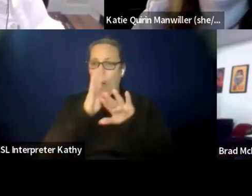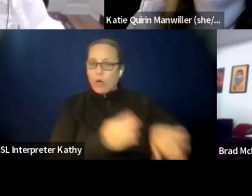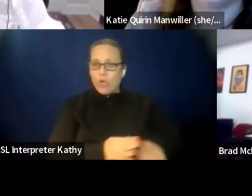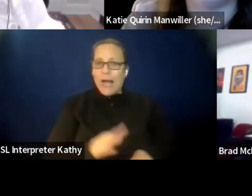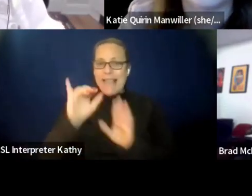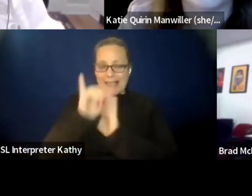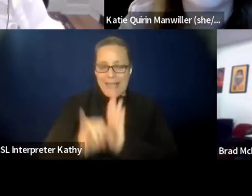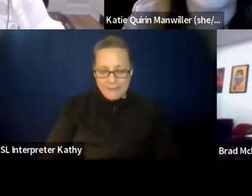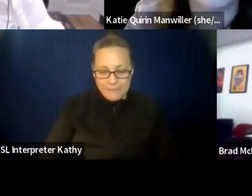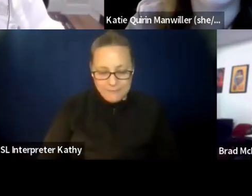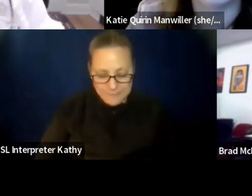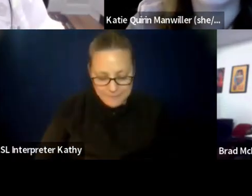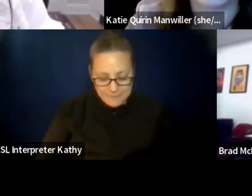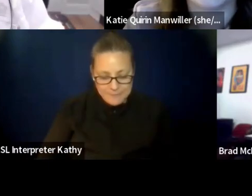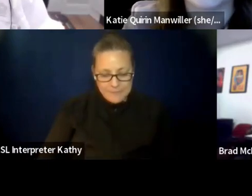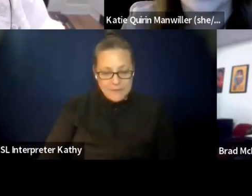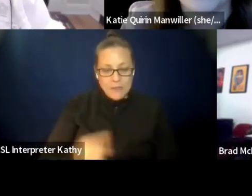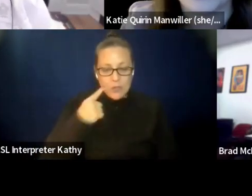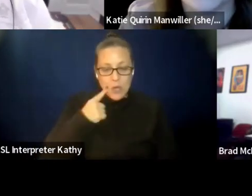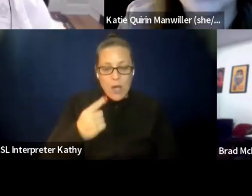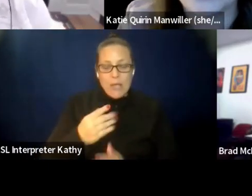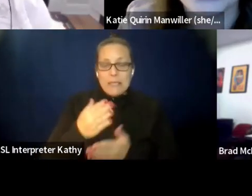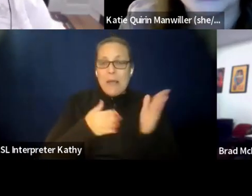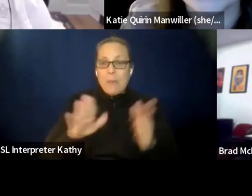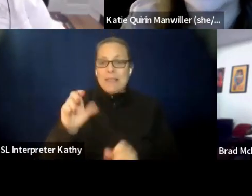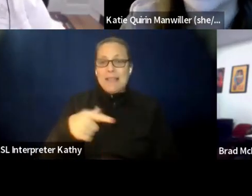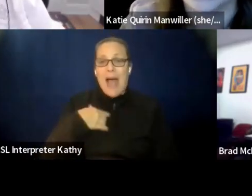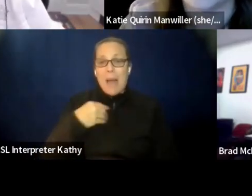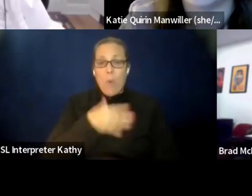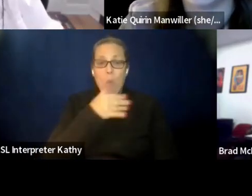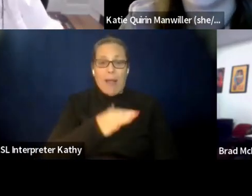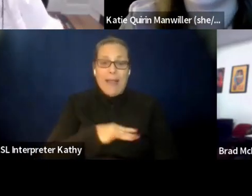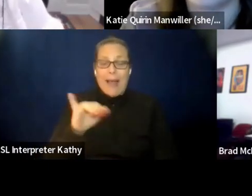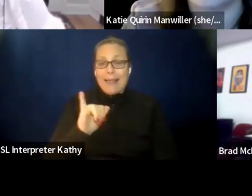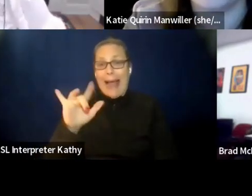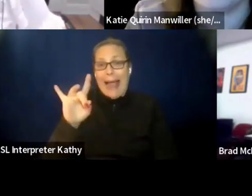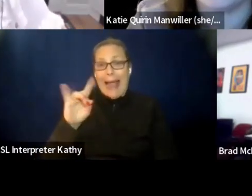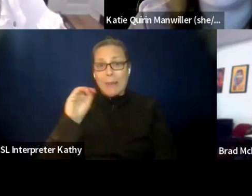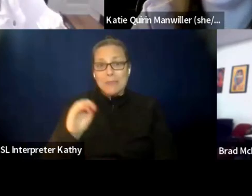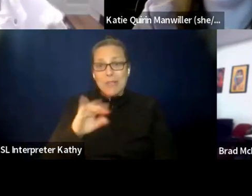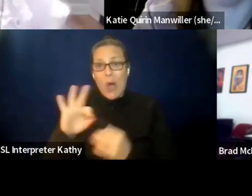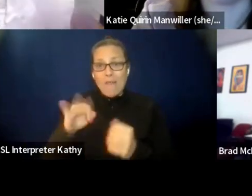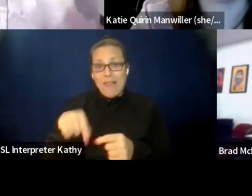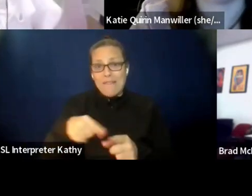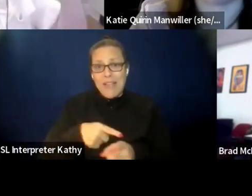field? Why are or why not? How can the profession support librarians with intersected.